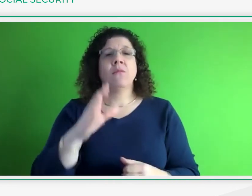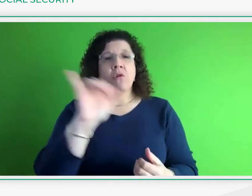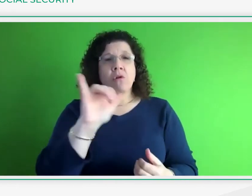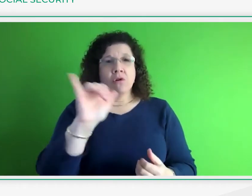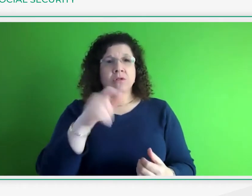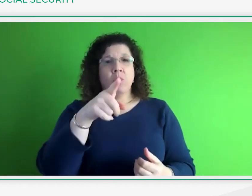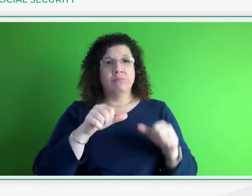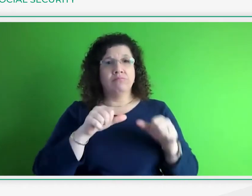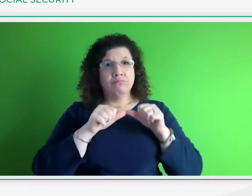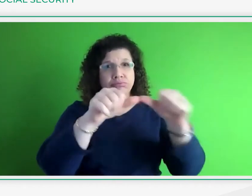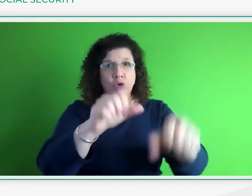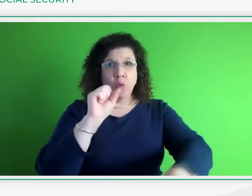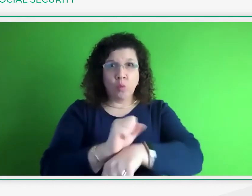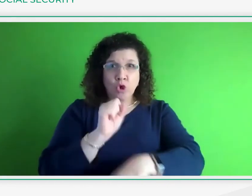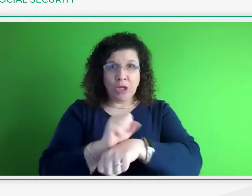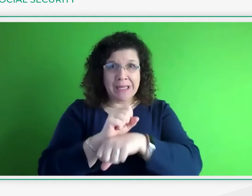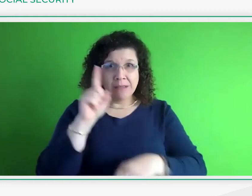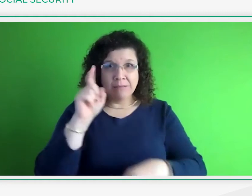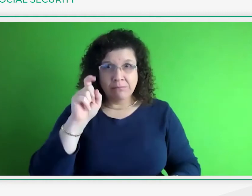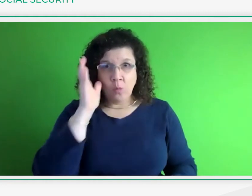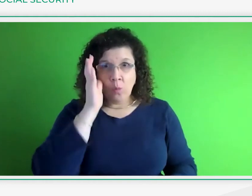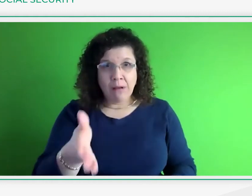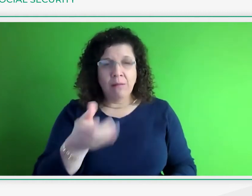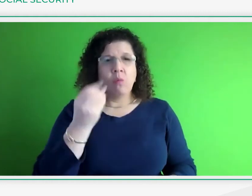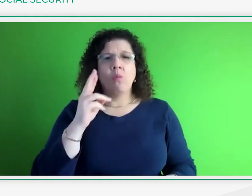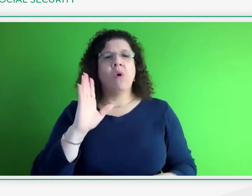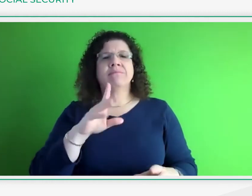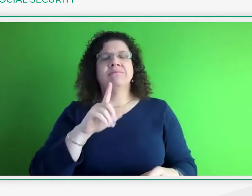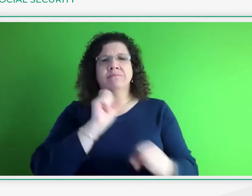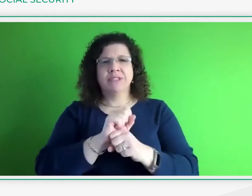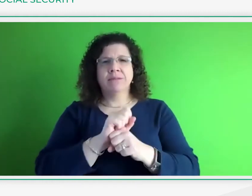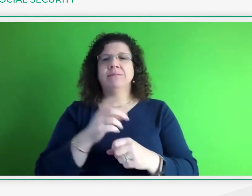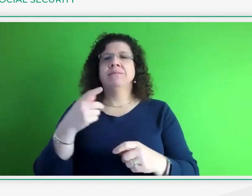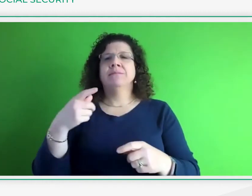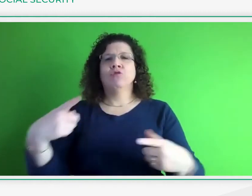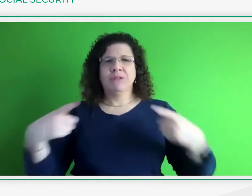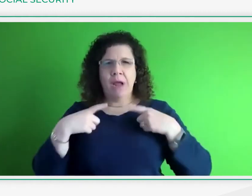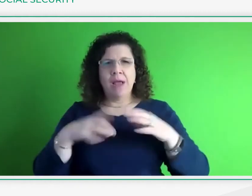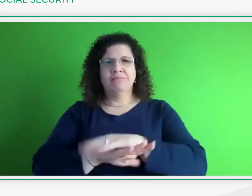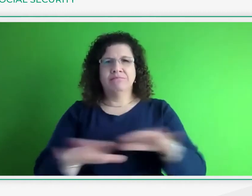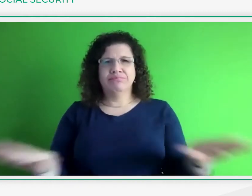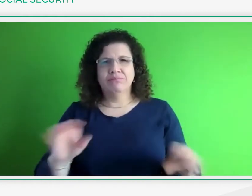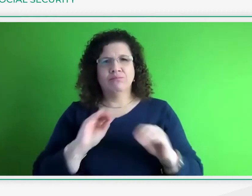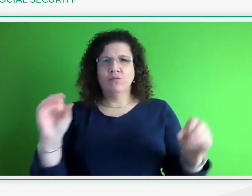That's a quite a bit of a discrepancy in in length. If you feel you’ll continue working, that’s another consideration.